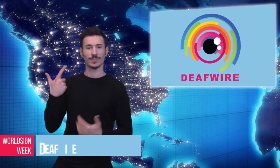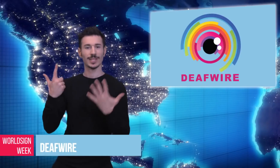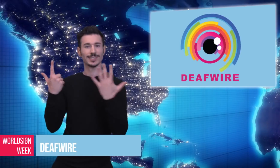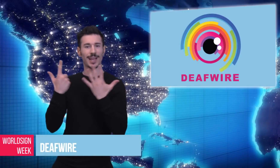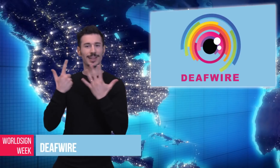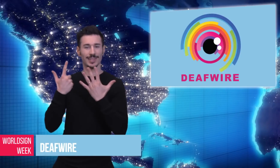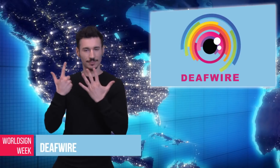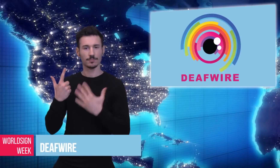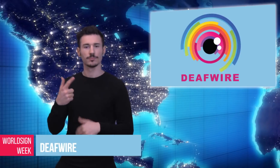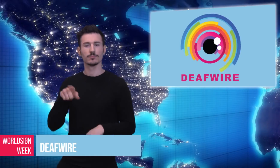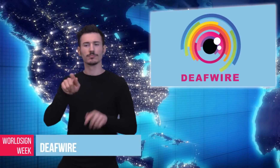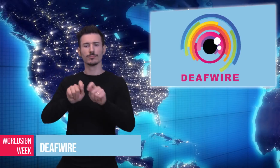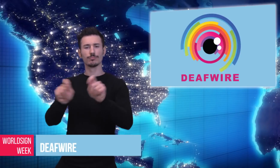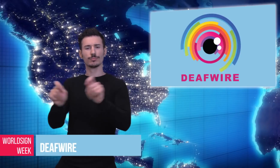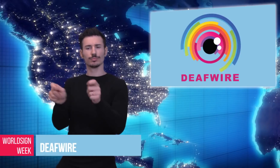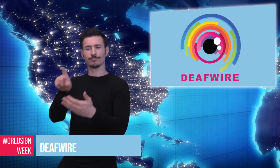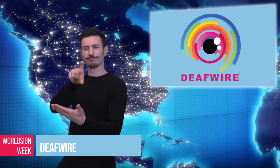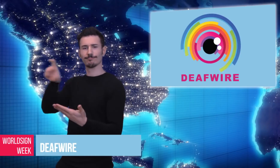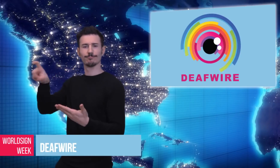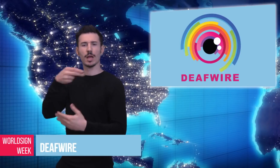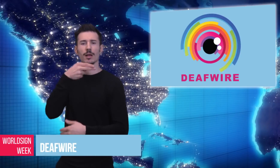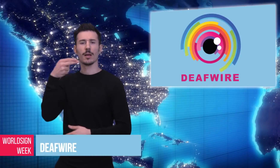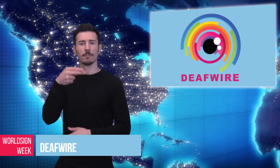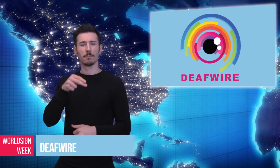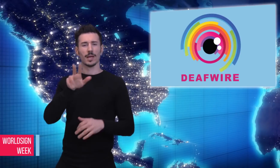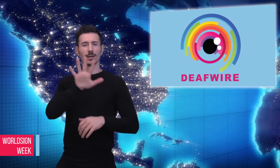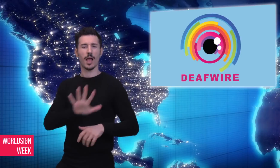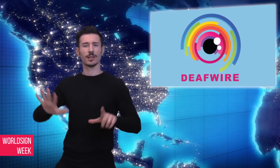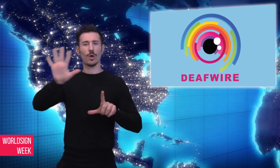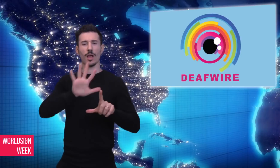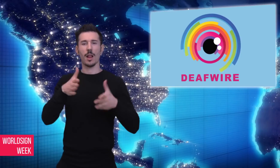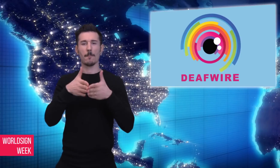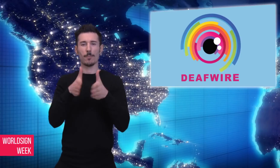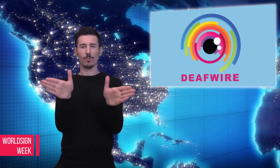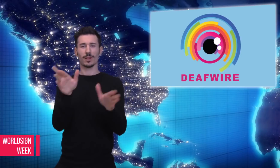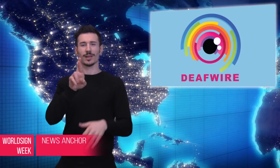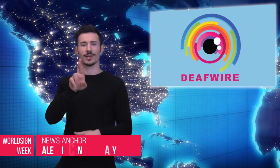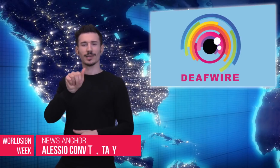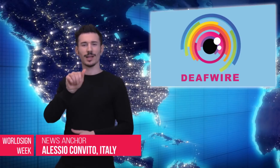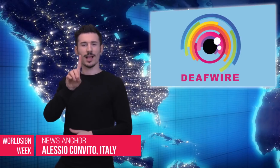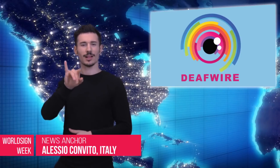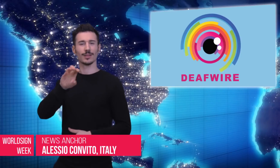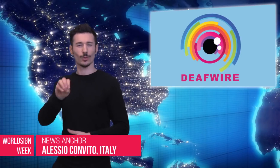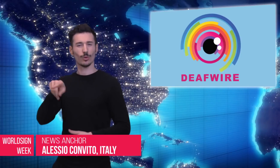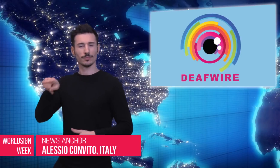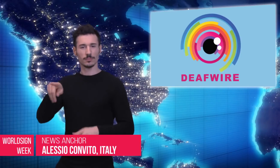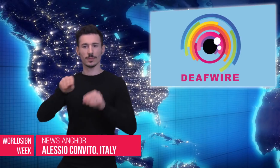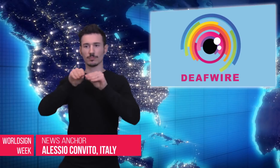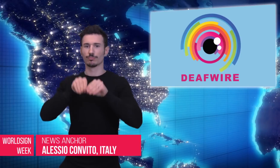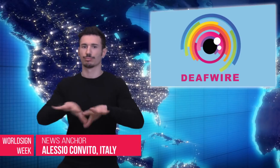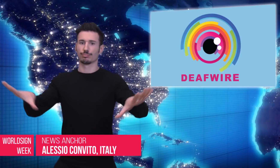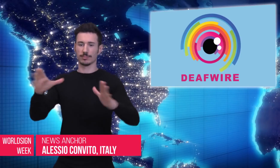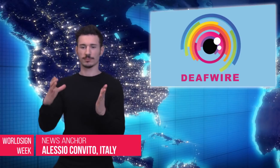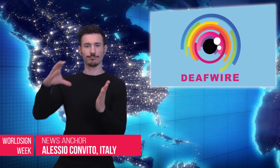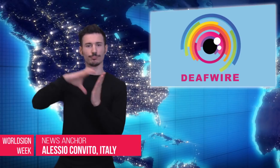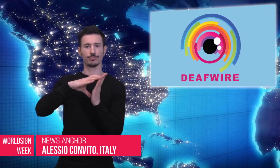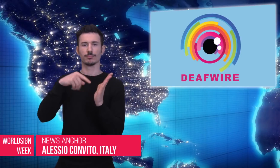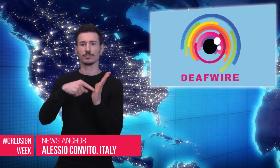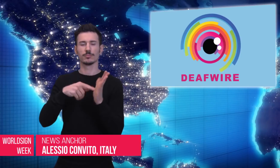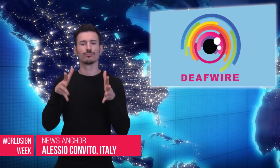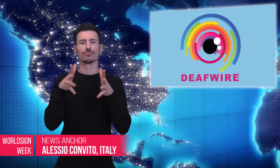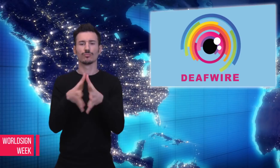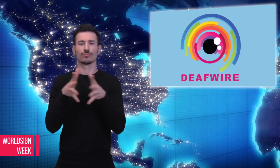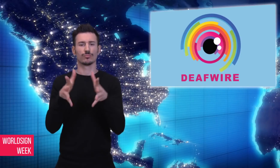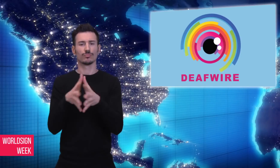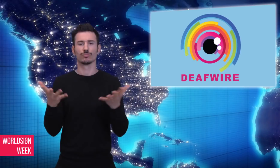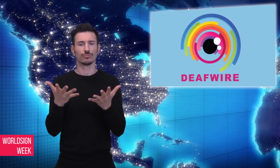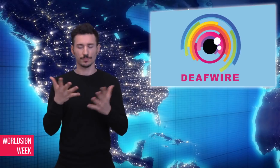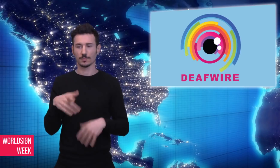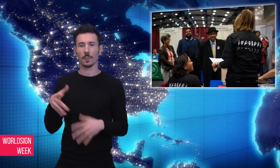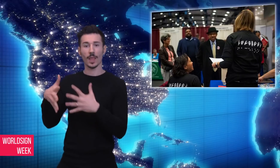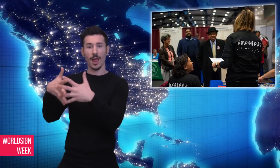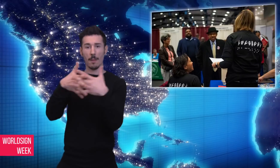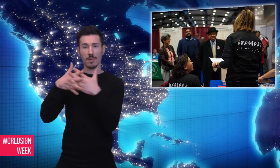Alessio: An article published by National Public Radio on Sunday